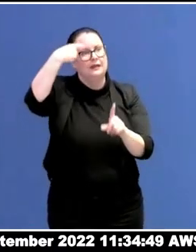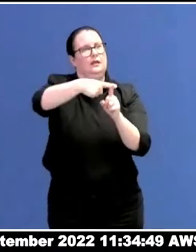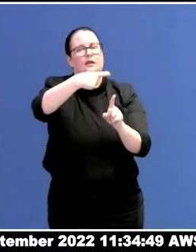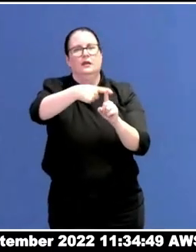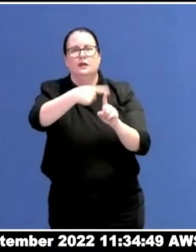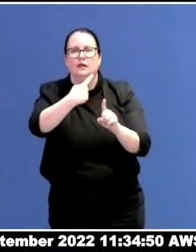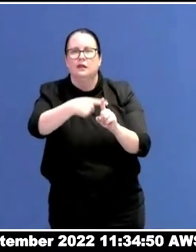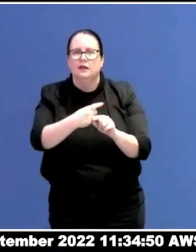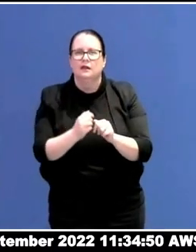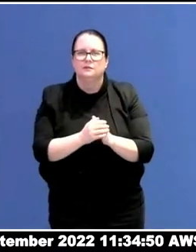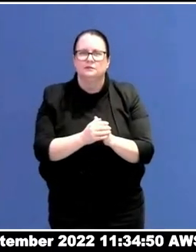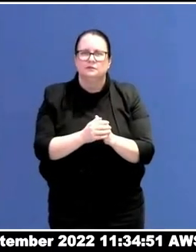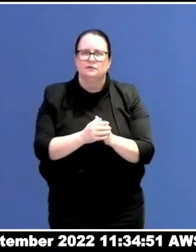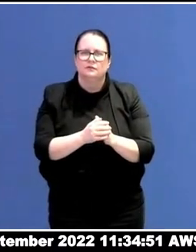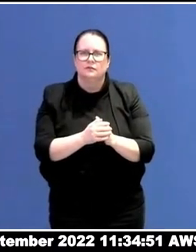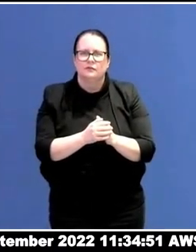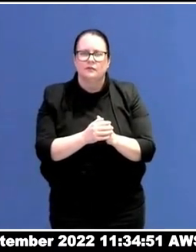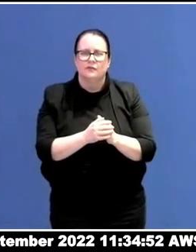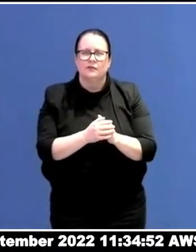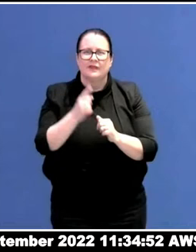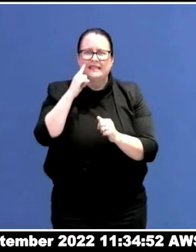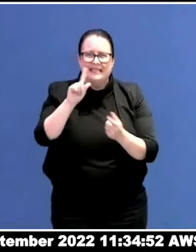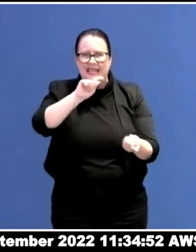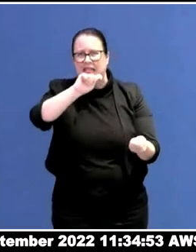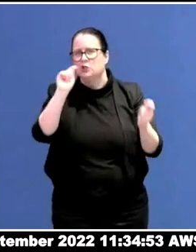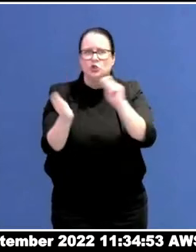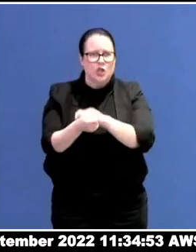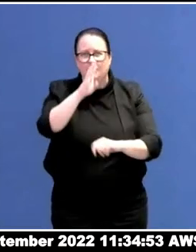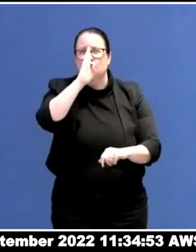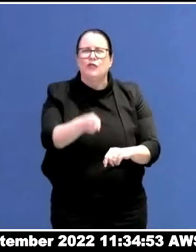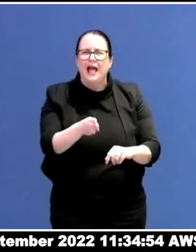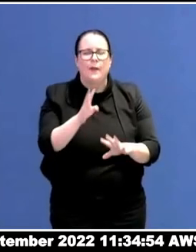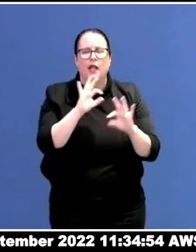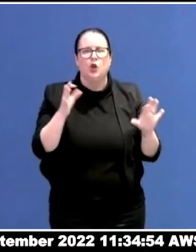You know, the radical transformation and the radical empathy, very much paramount to